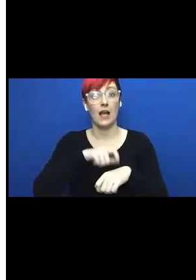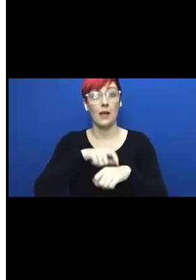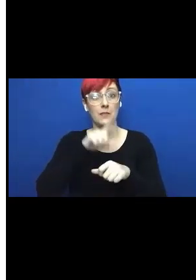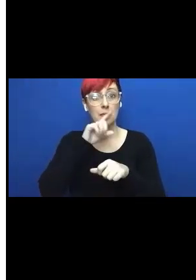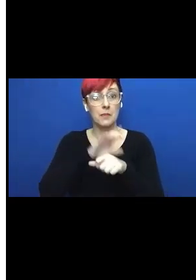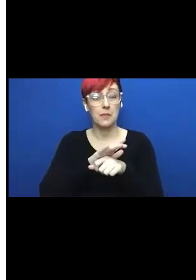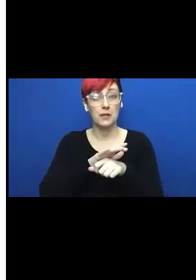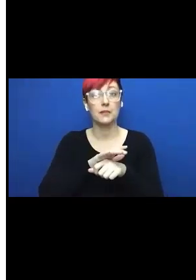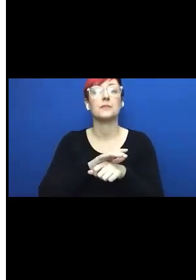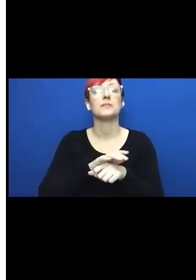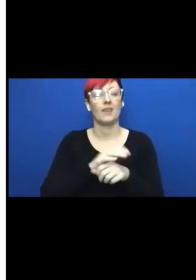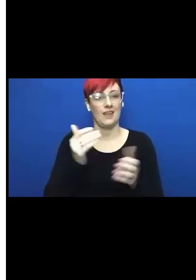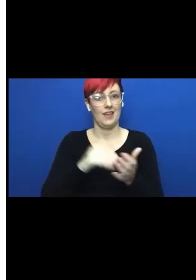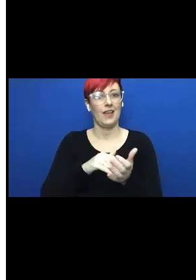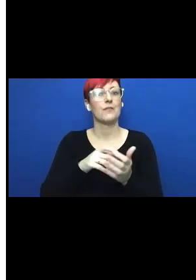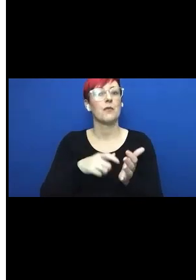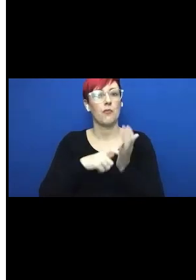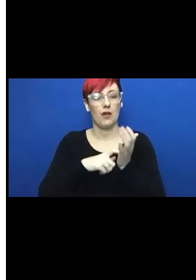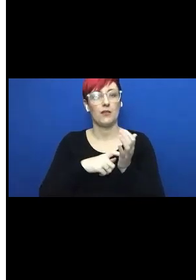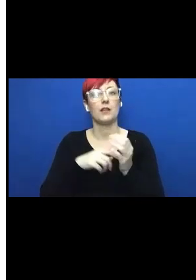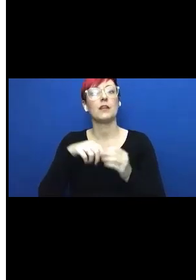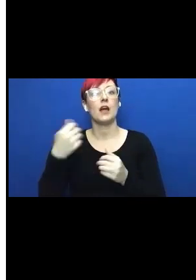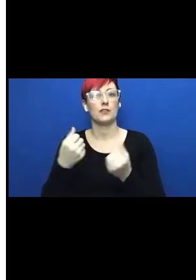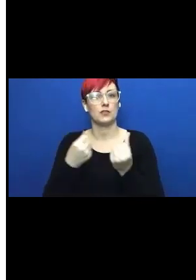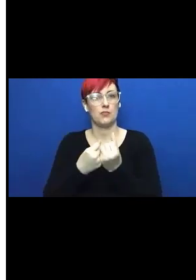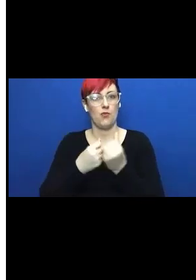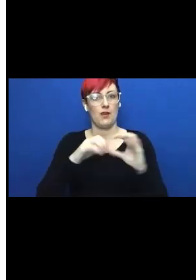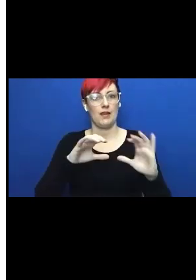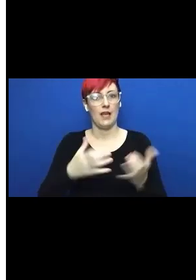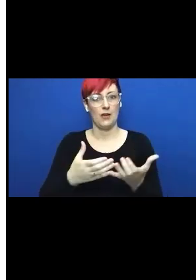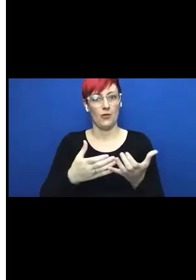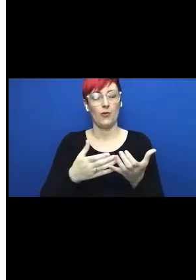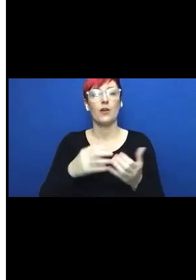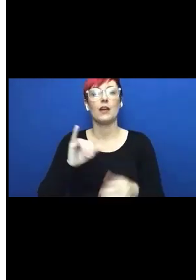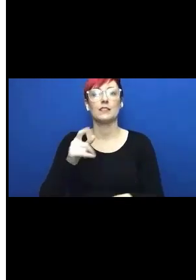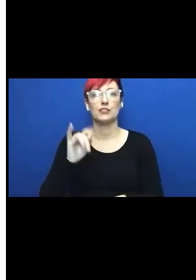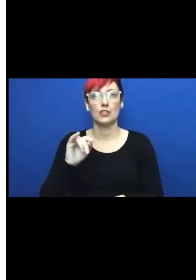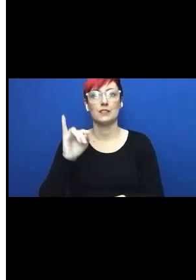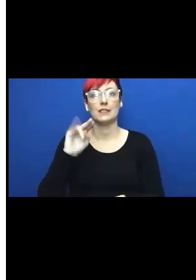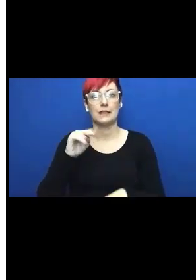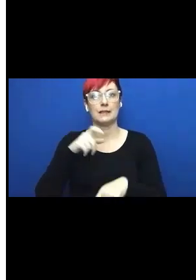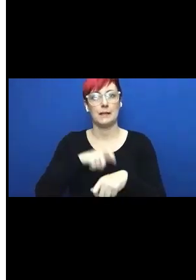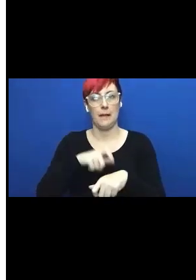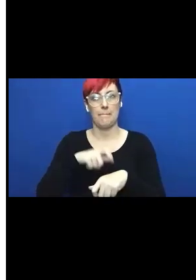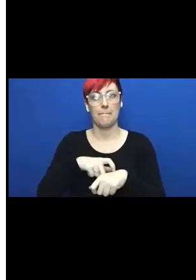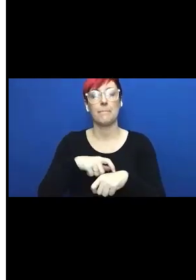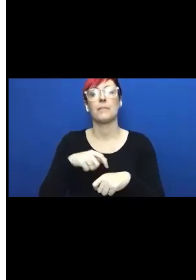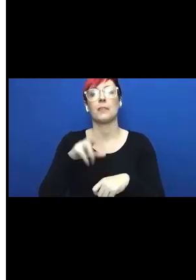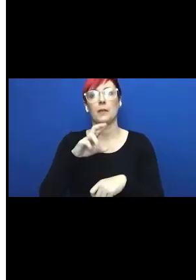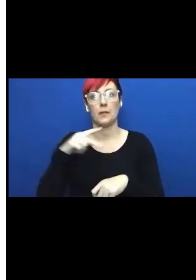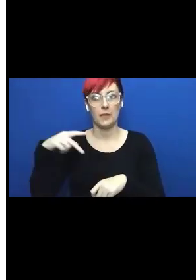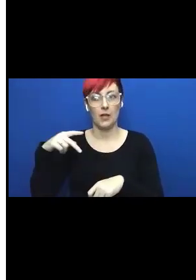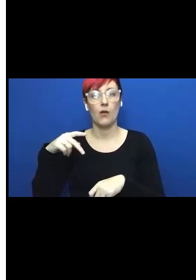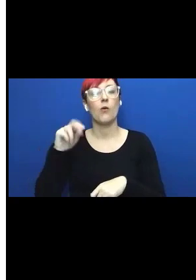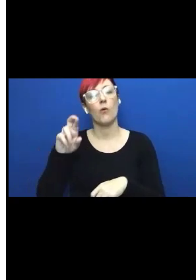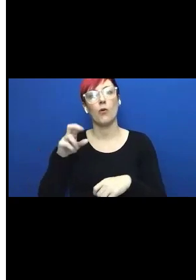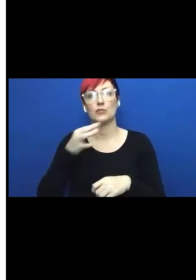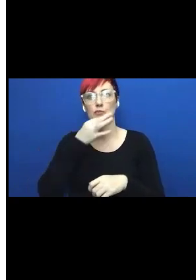is required in the other support at Just-in-Time, at the RPPR, or as soon as it's known about.